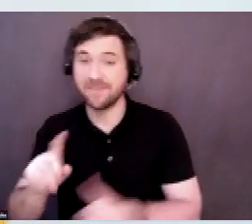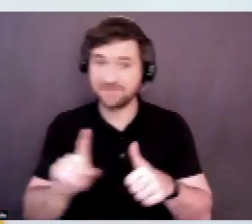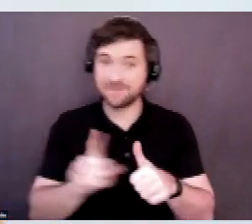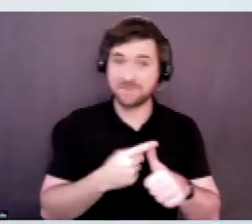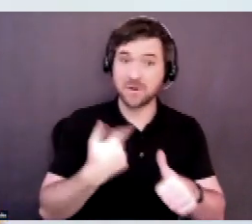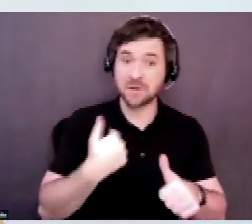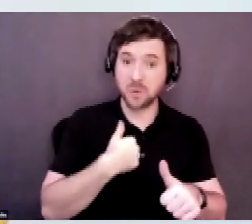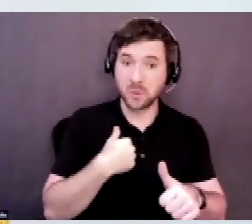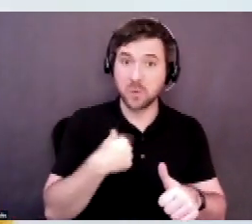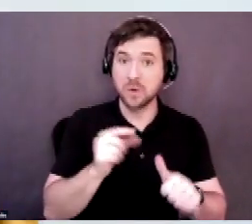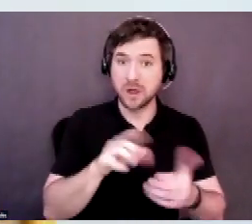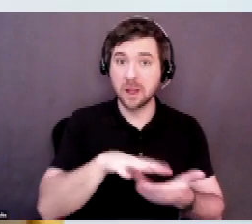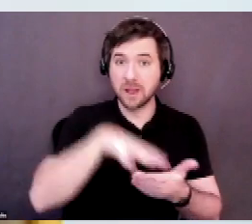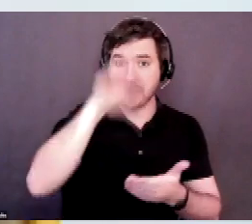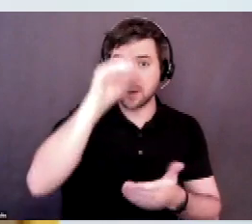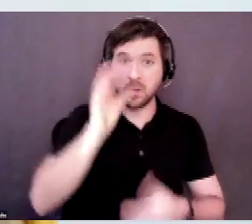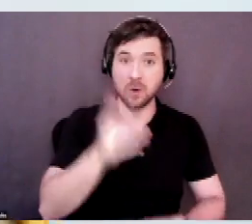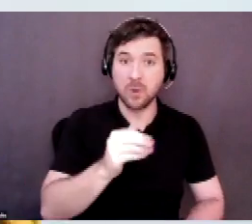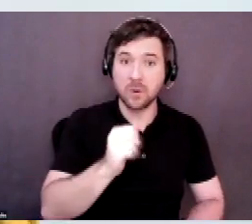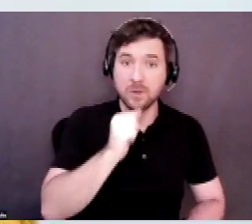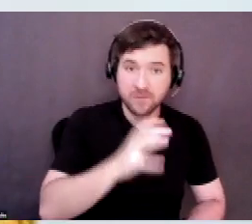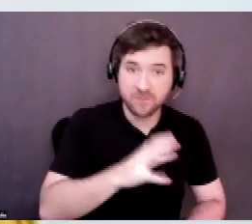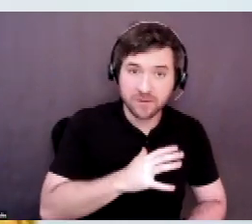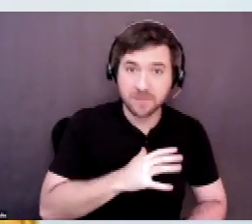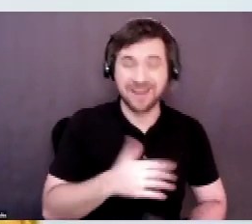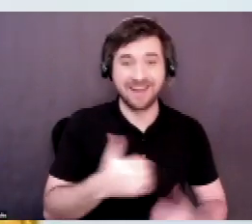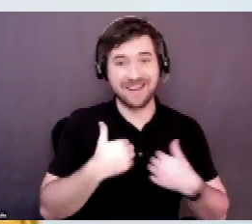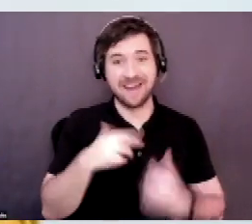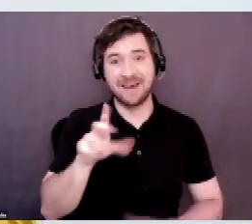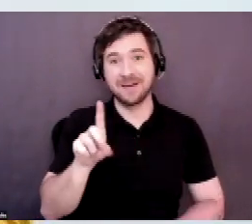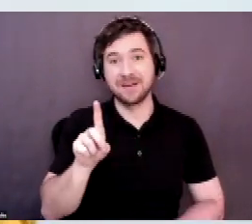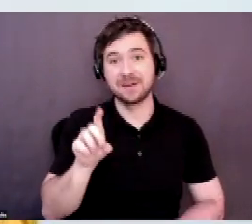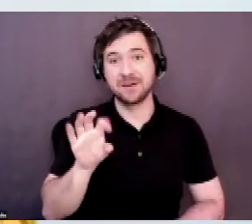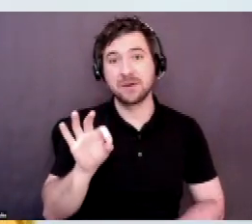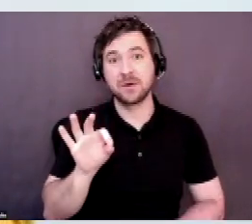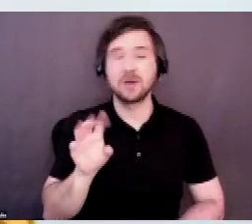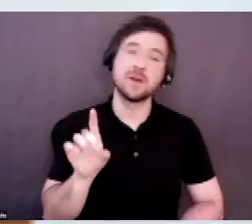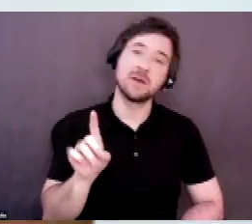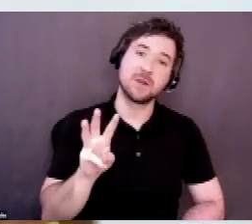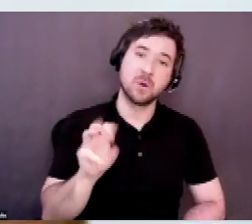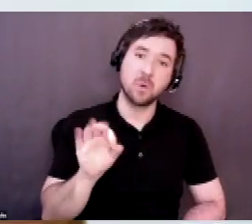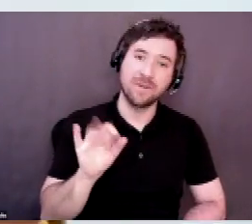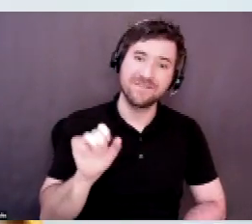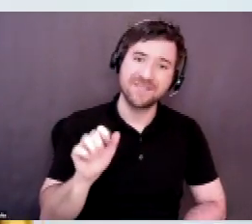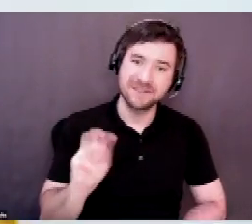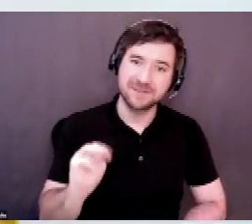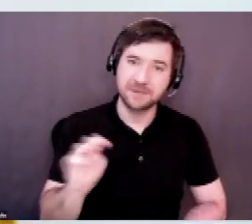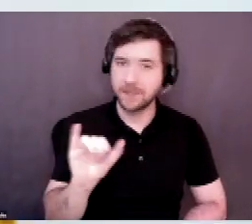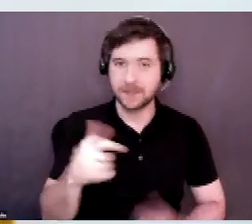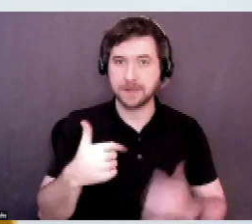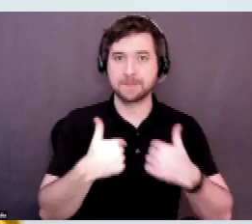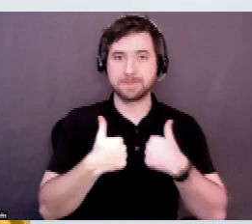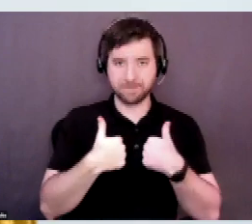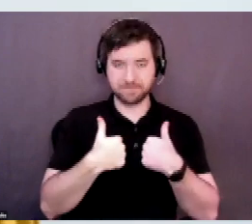my type of dwarfism that would help us understand any complications that I might have upon delivery.